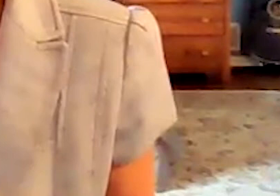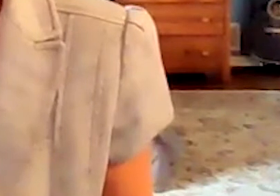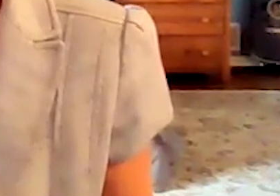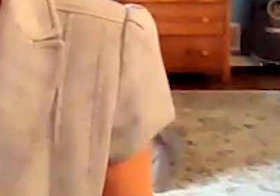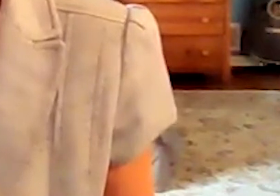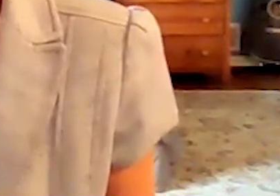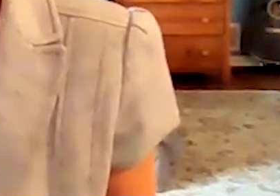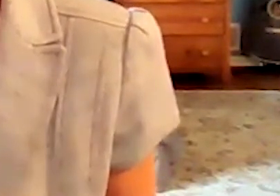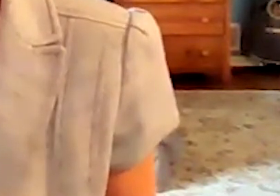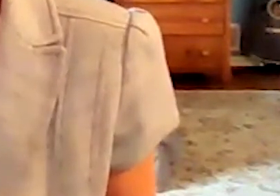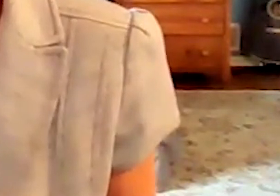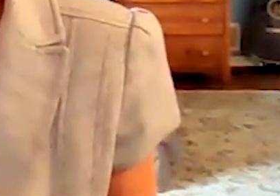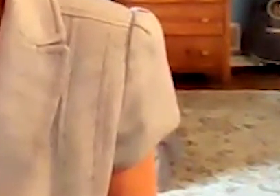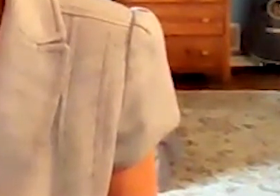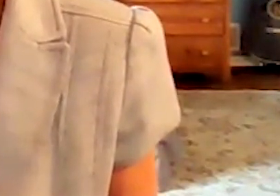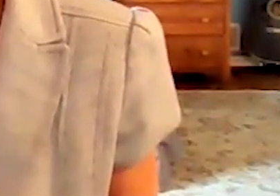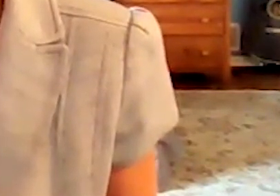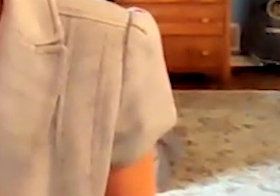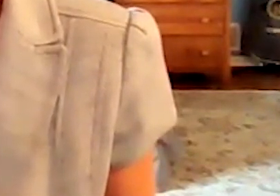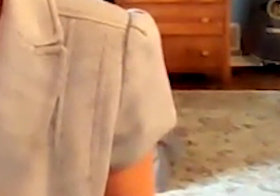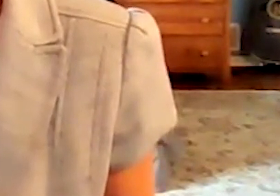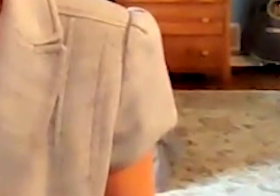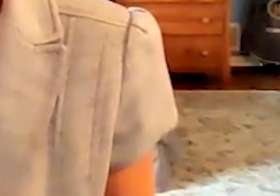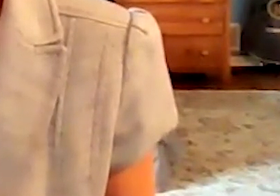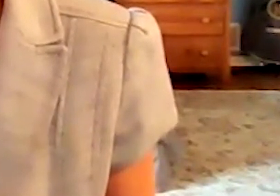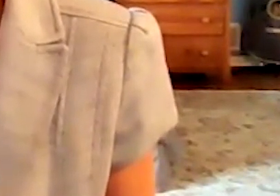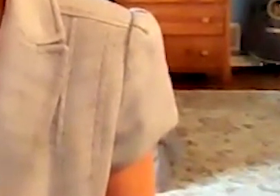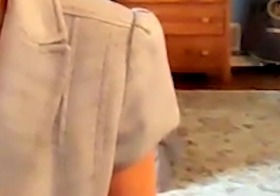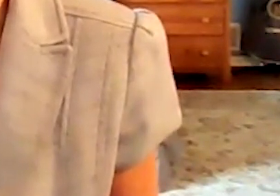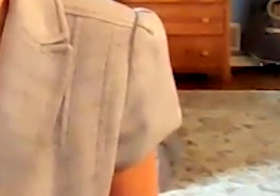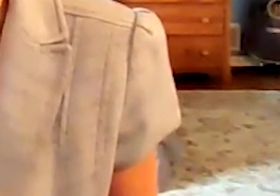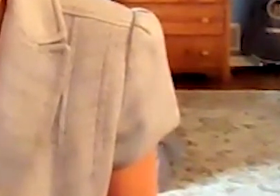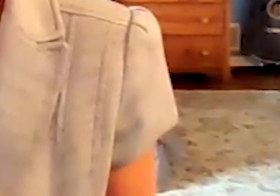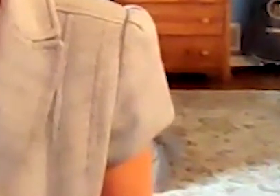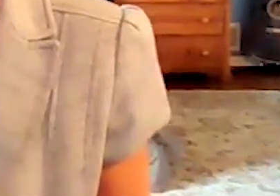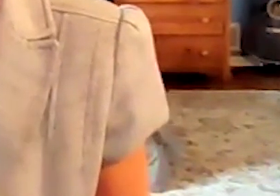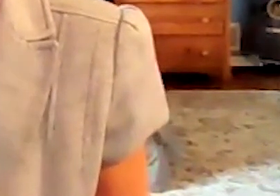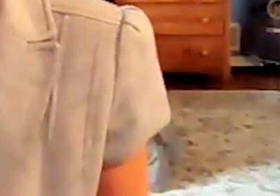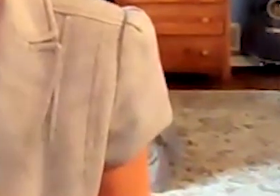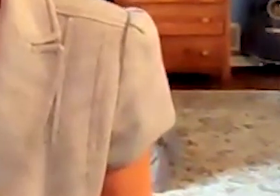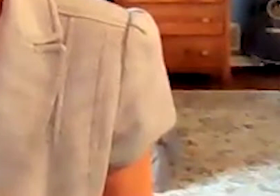month of the military child is an important step in providing these children with the awareness,